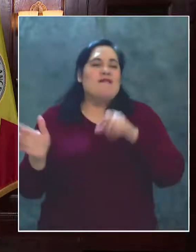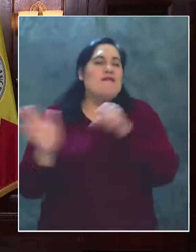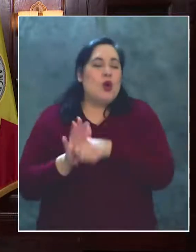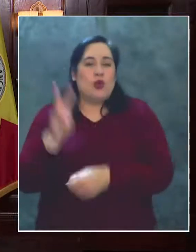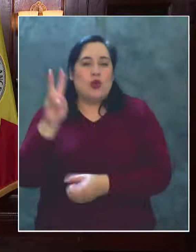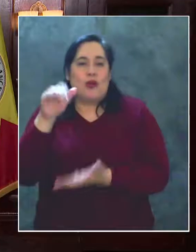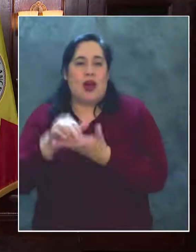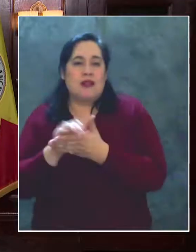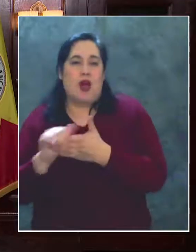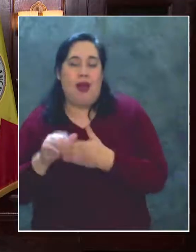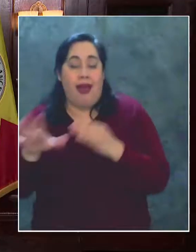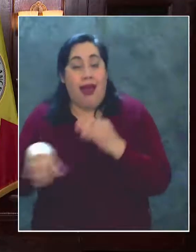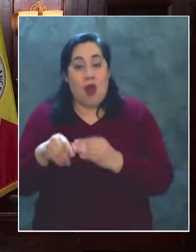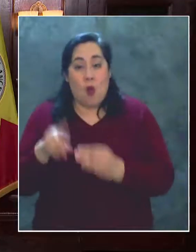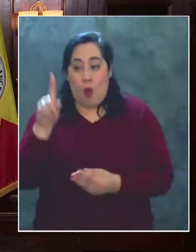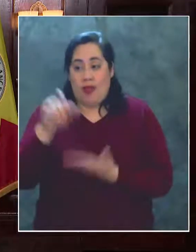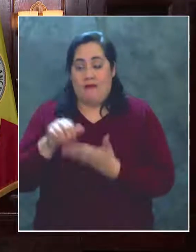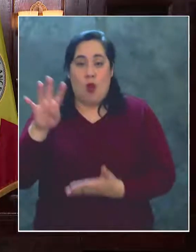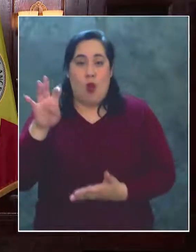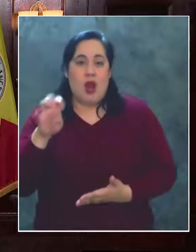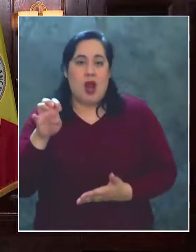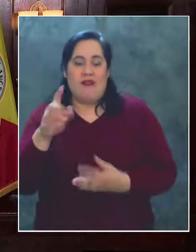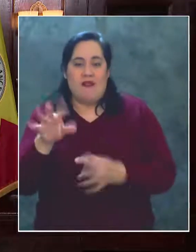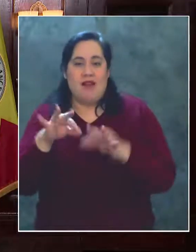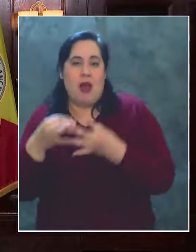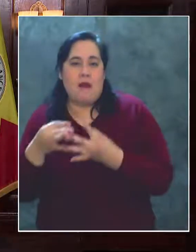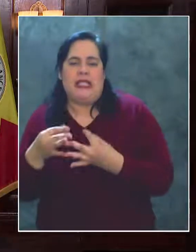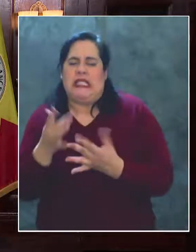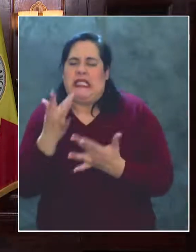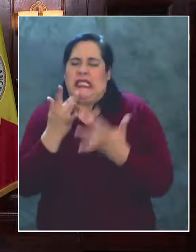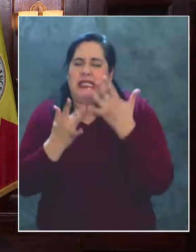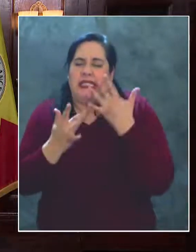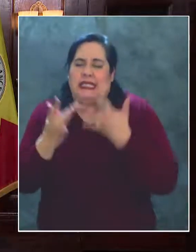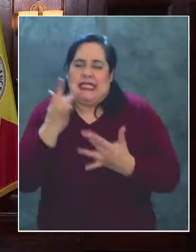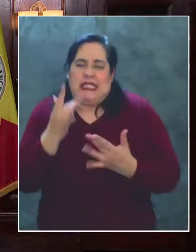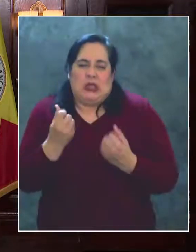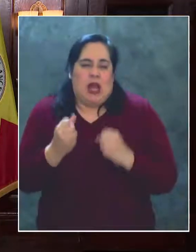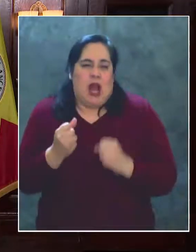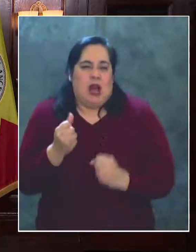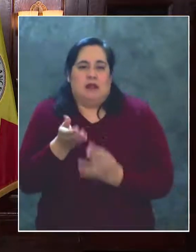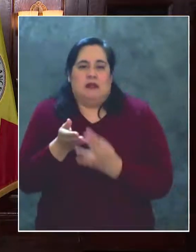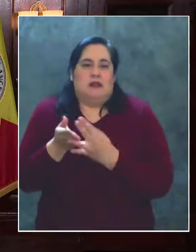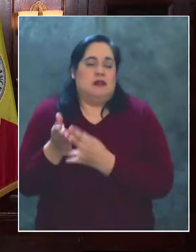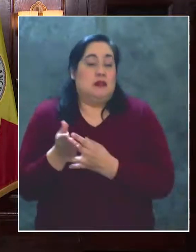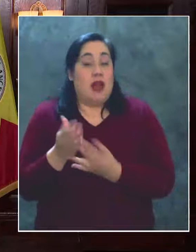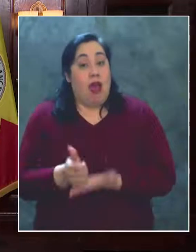600 TO THE FULL 2000 BY ADDING $1400 FOR FAMILIES THAT ARE